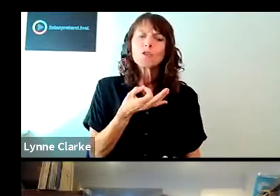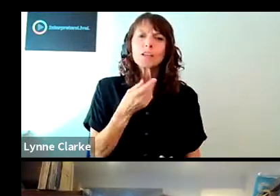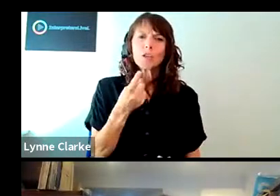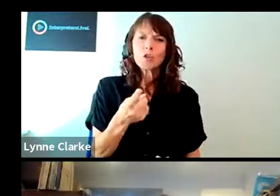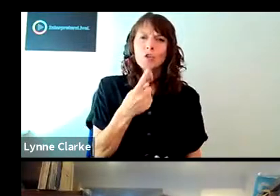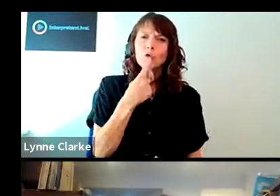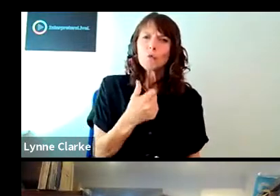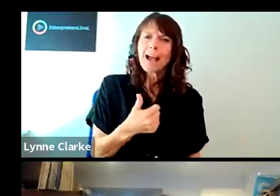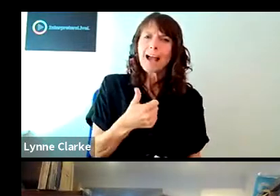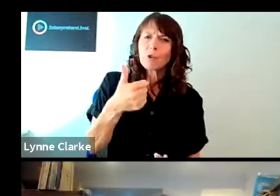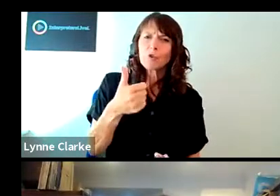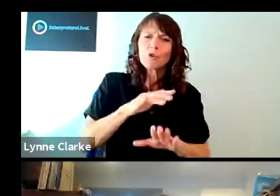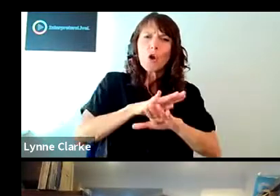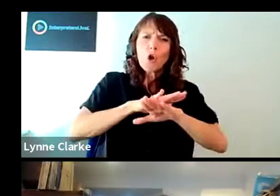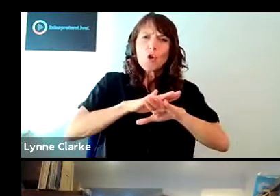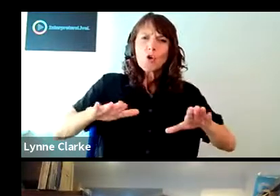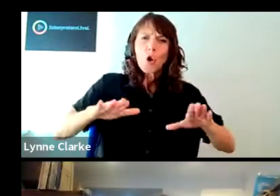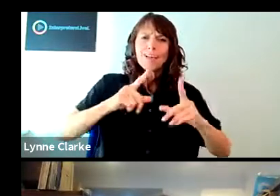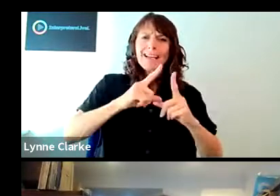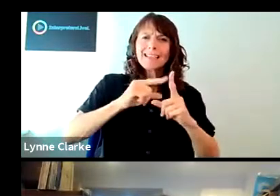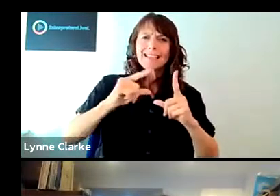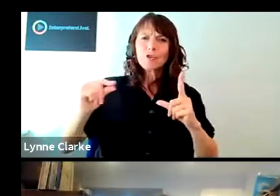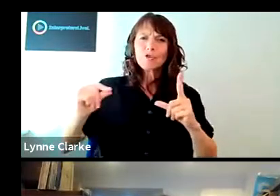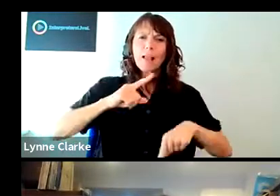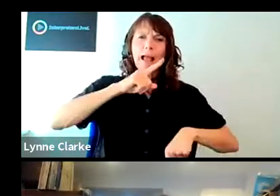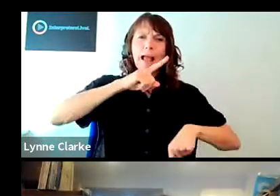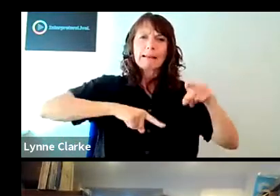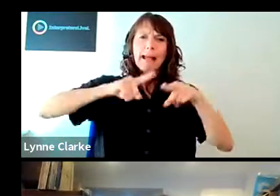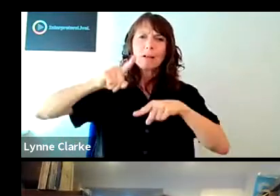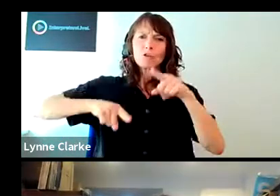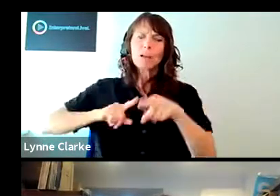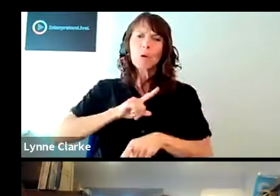non digital analogy that helps explain why accessibility makes it better for everyone?